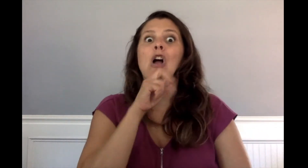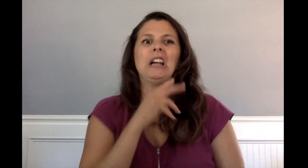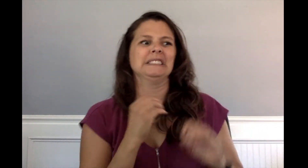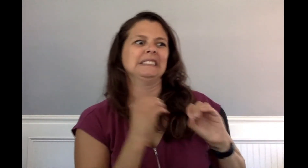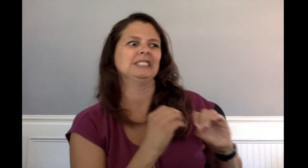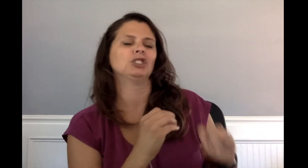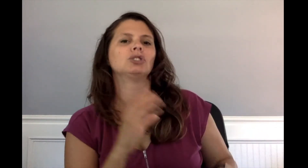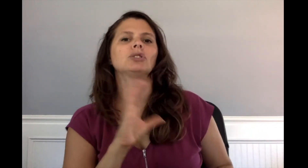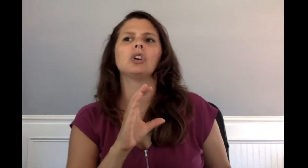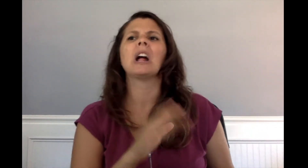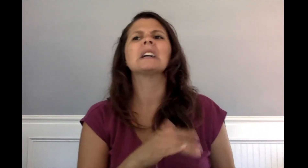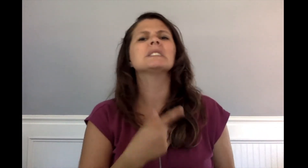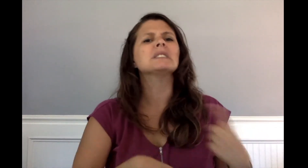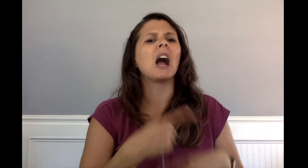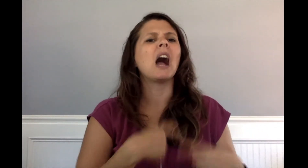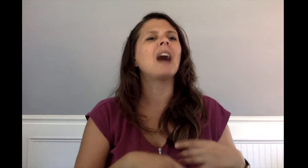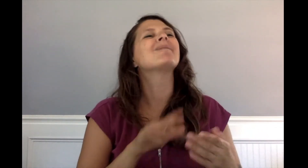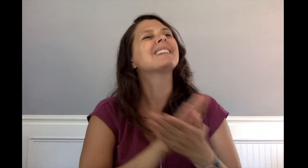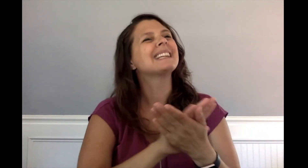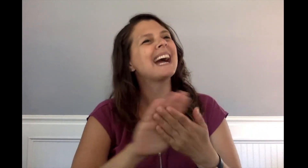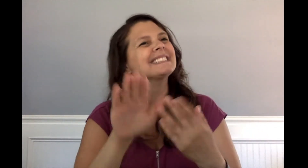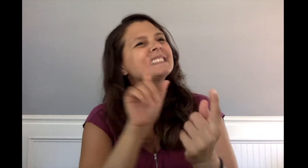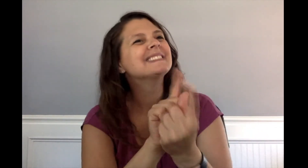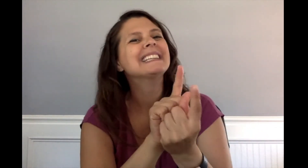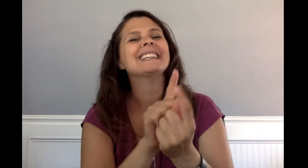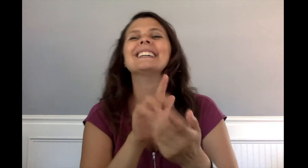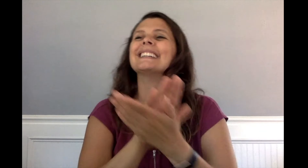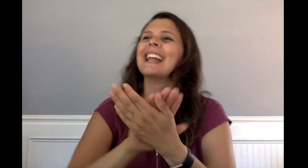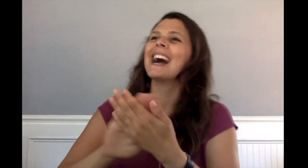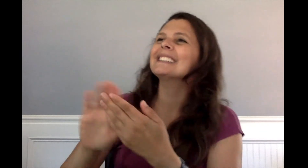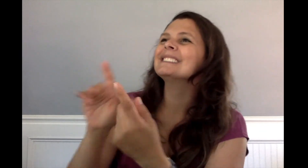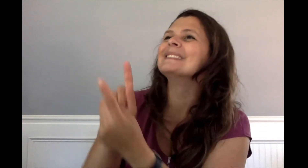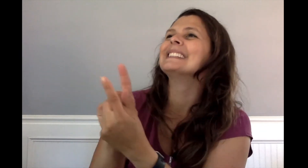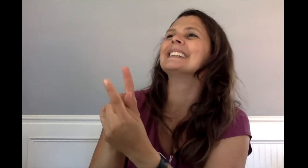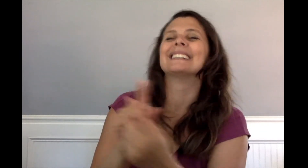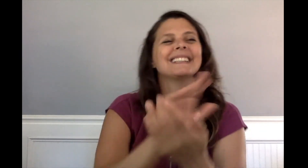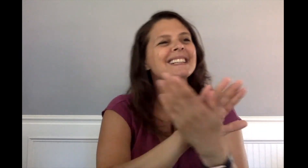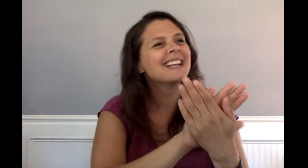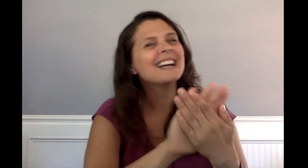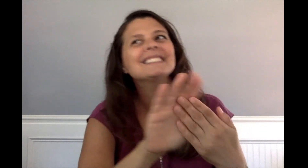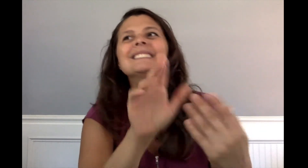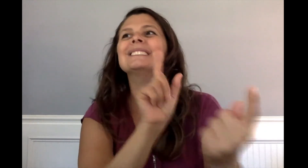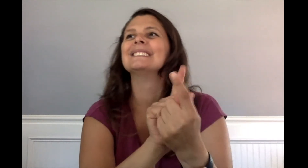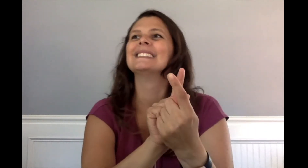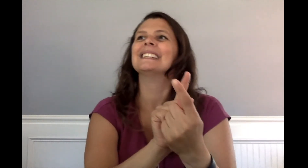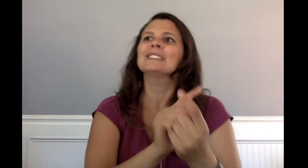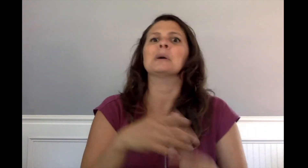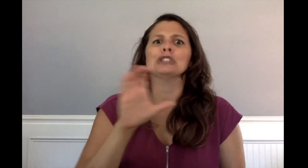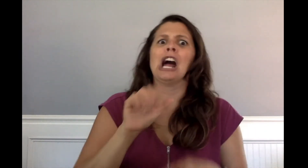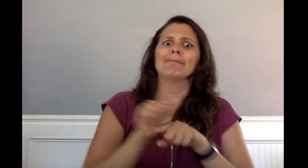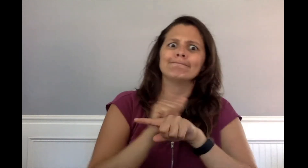Frog had taught Charlie how to sign "Nice to meet you." Charlie practiced "Nice to meet you."